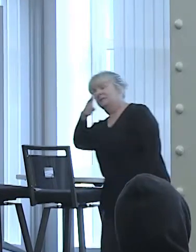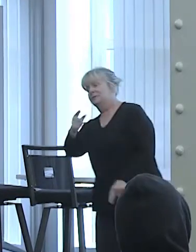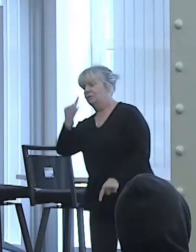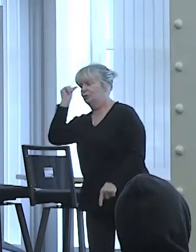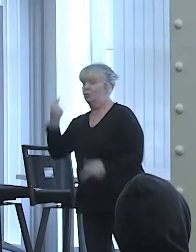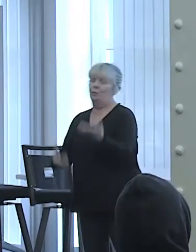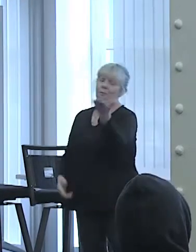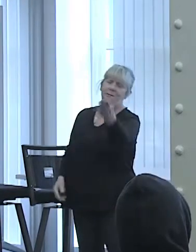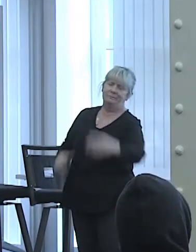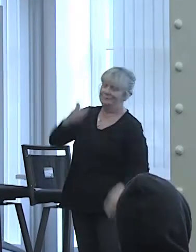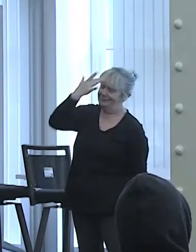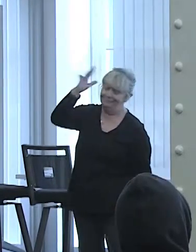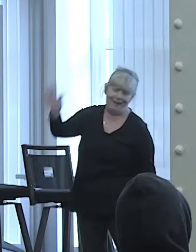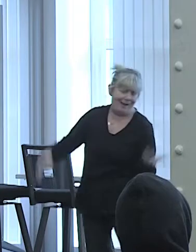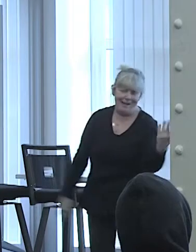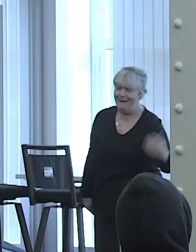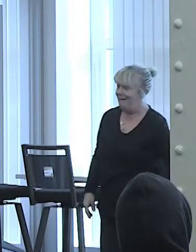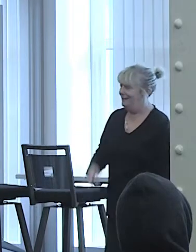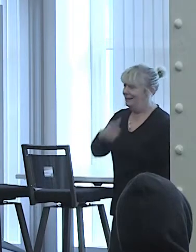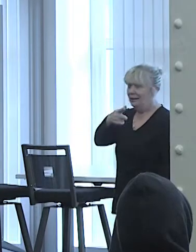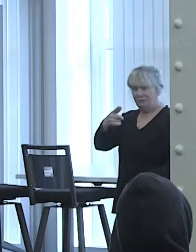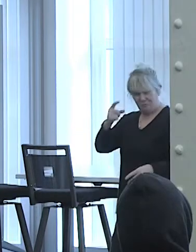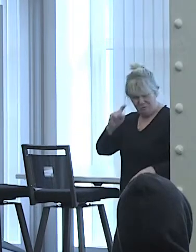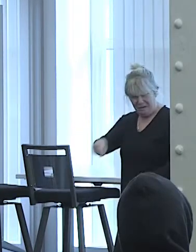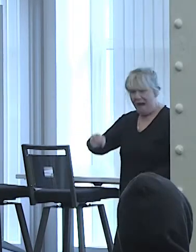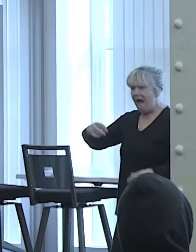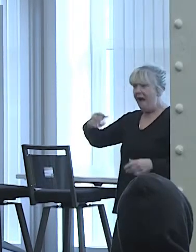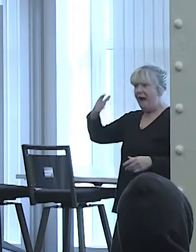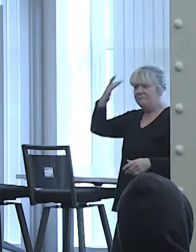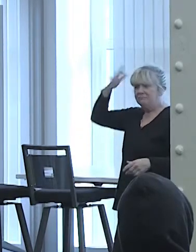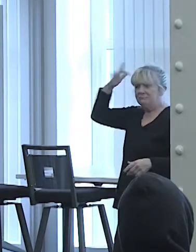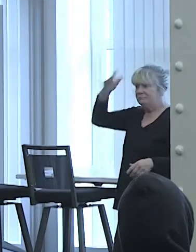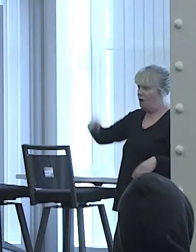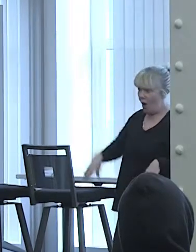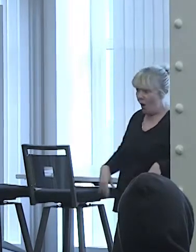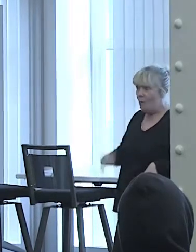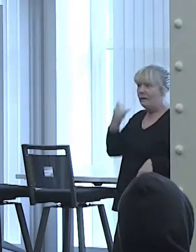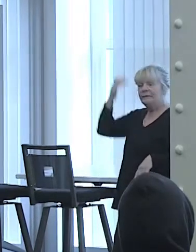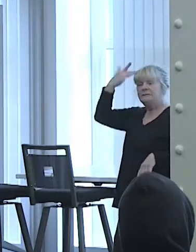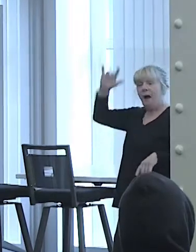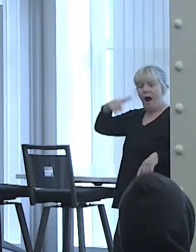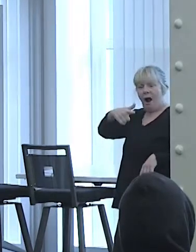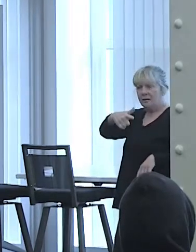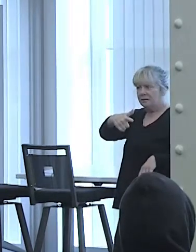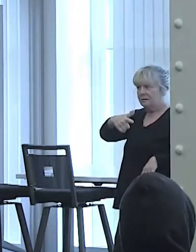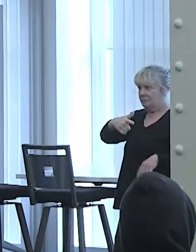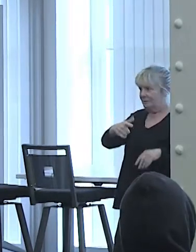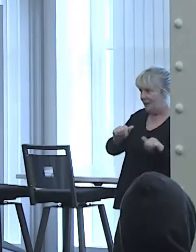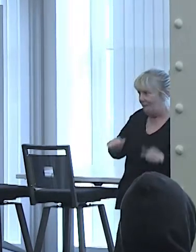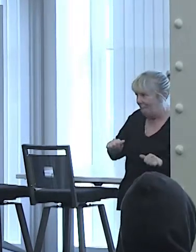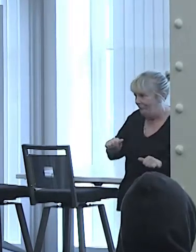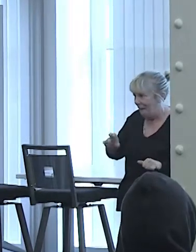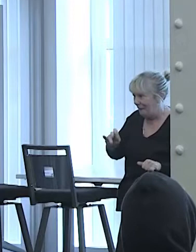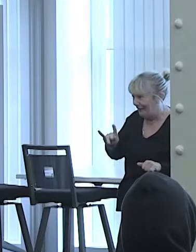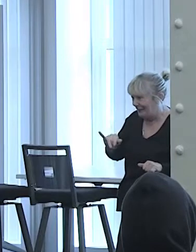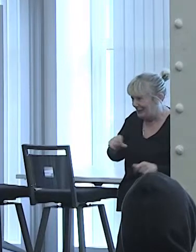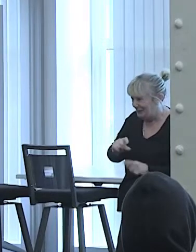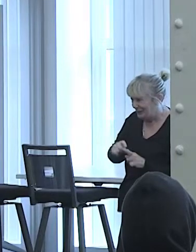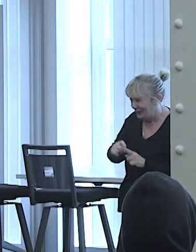unintelligent, incapable of higher thought because if you were smart, that is an ability word. If you were smart, you could have gone to college